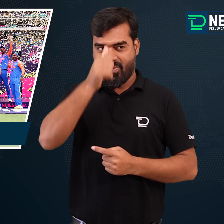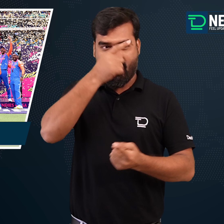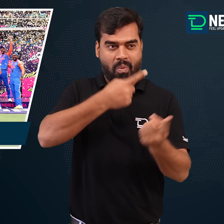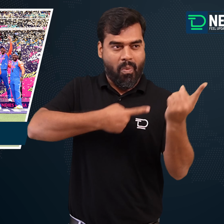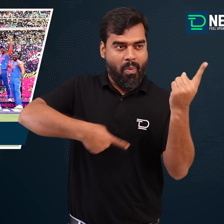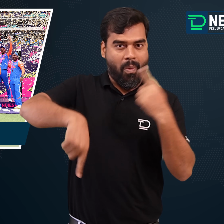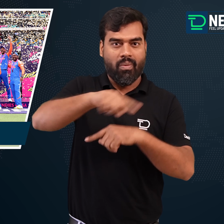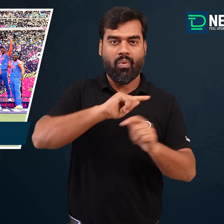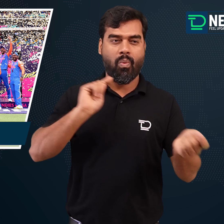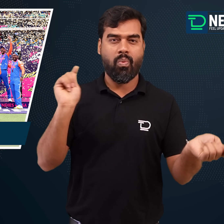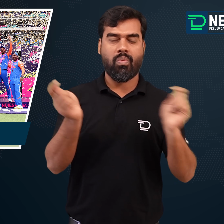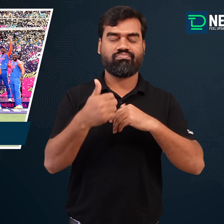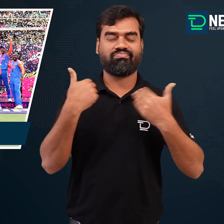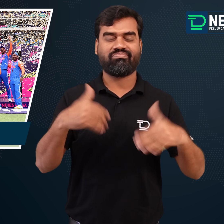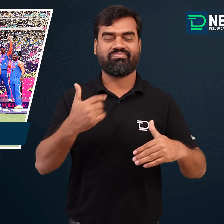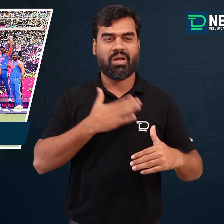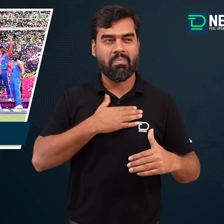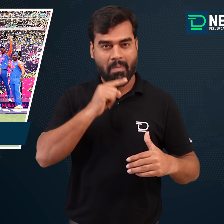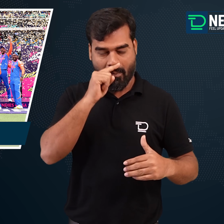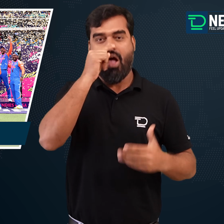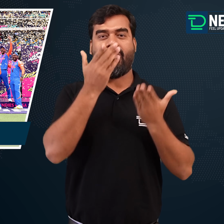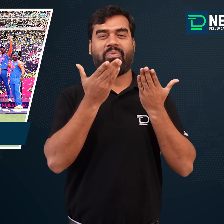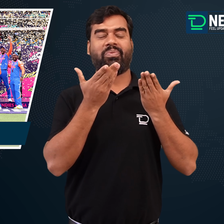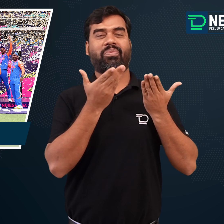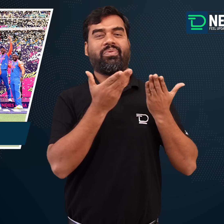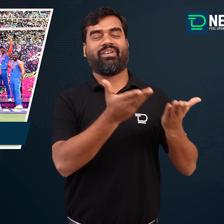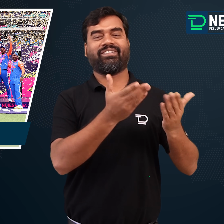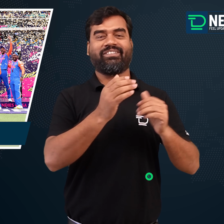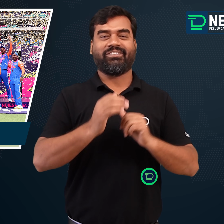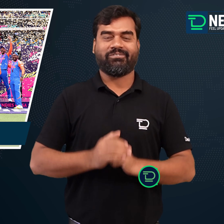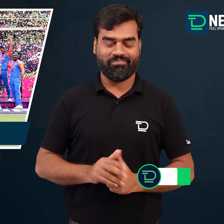Proud of our cricket team.